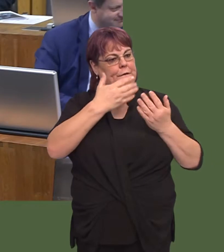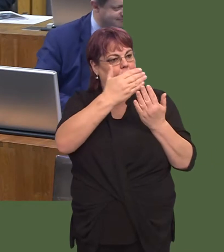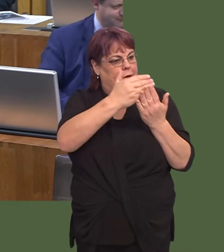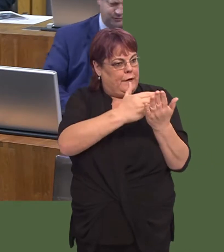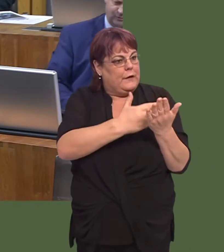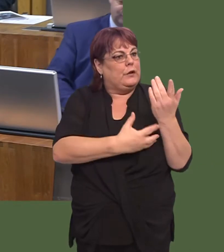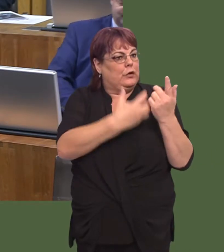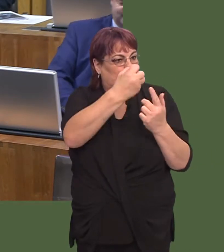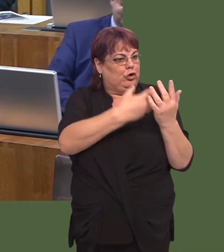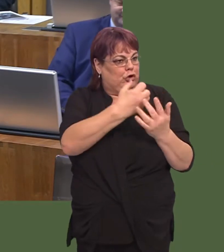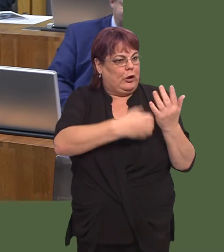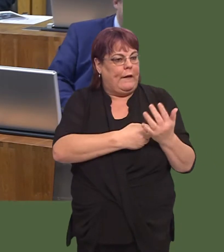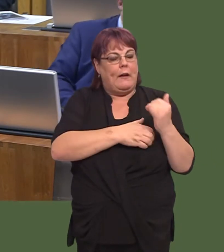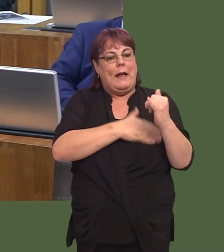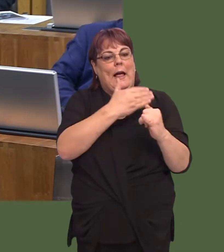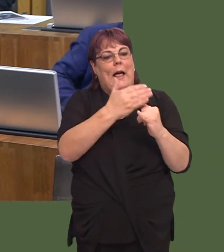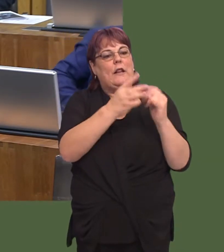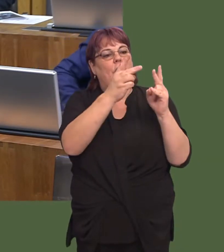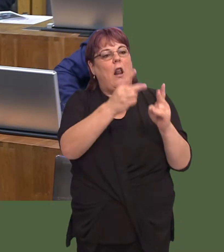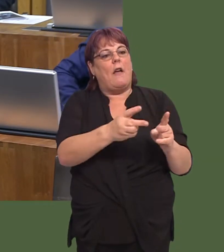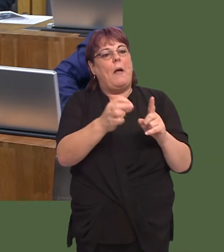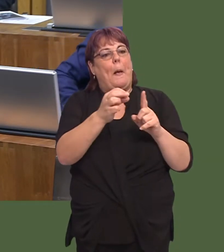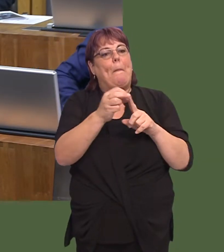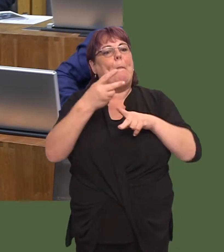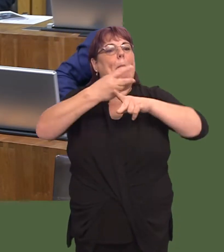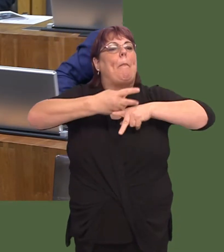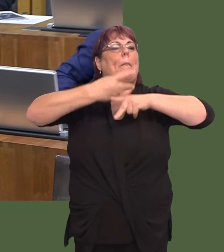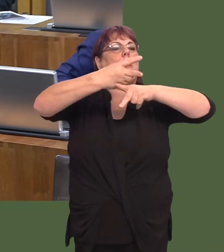It does highlight the need for assurances about long-term funding.